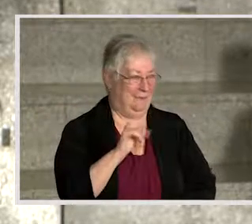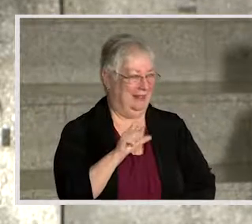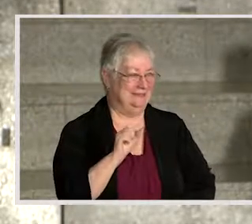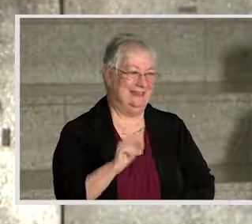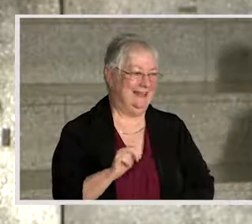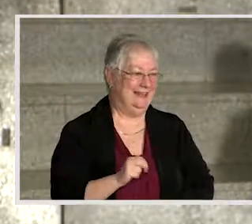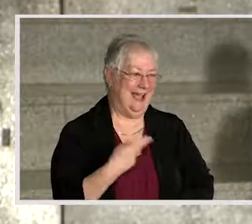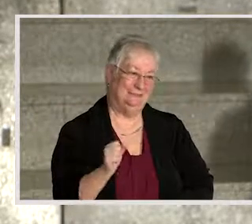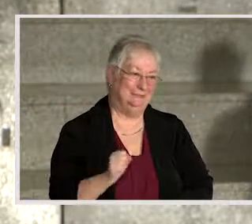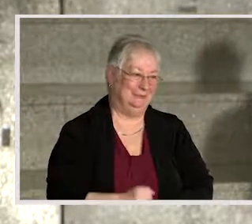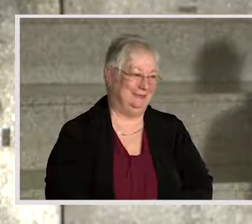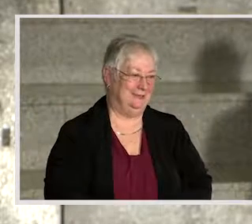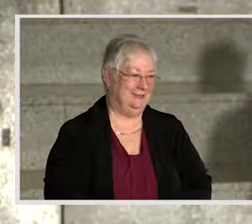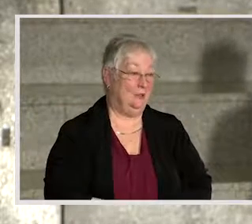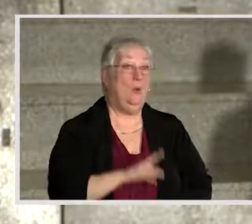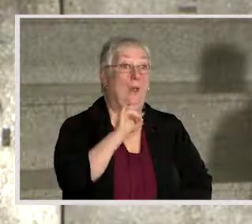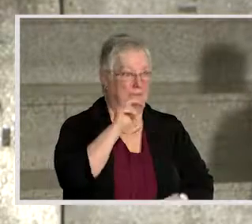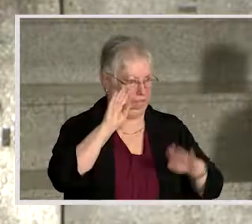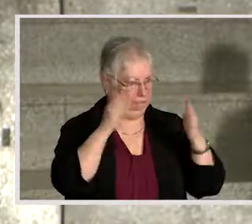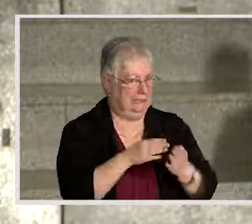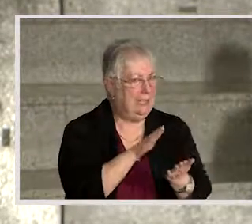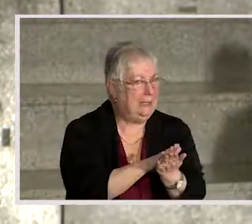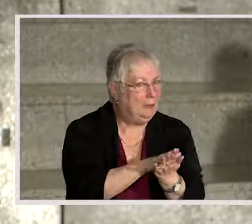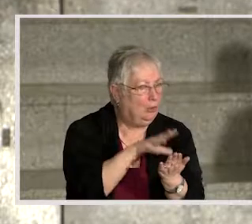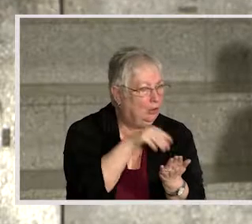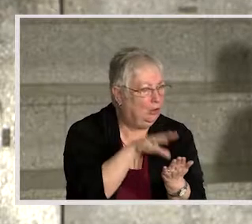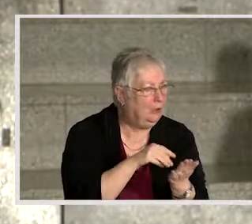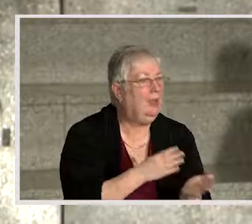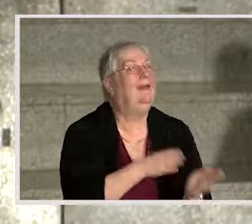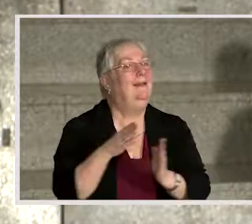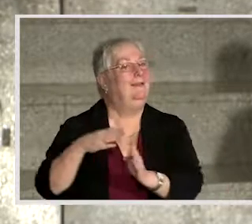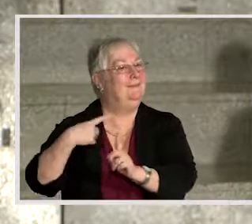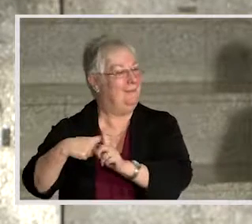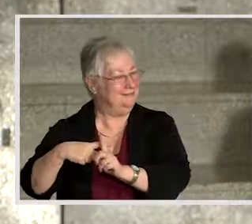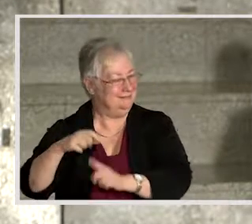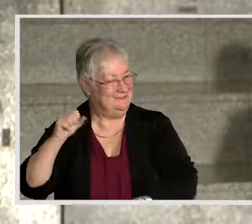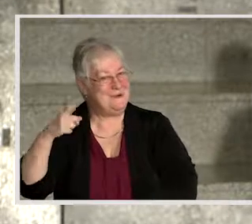ACADEMICS, THEY ARE COMMITTED TO BEING WELL-ROUNDED STUDENTS AND